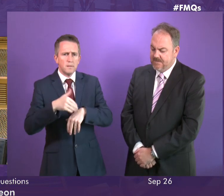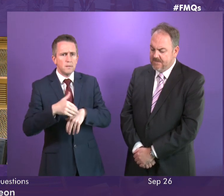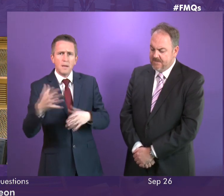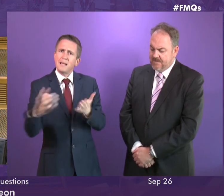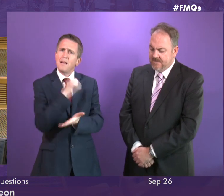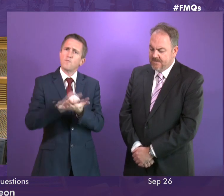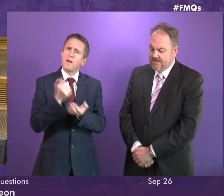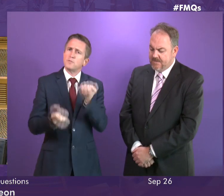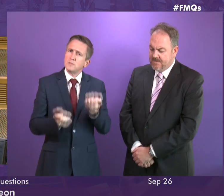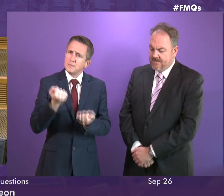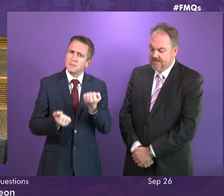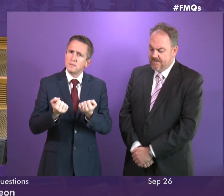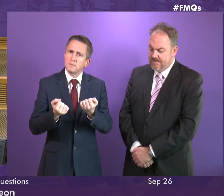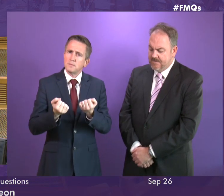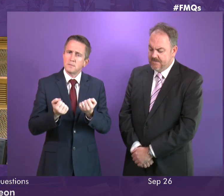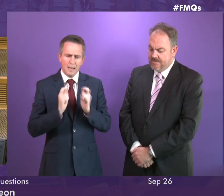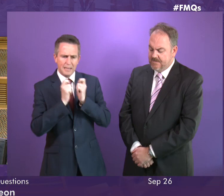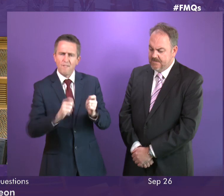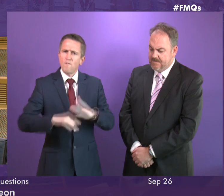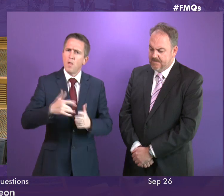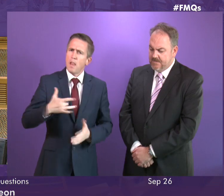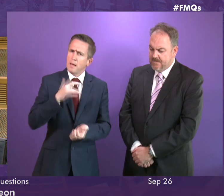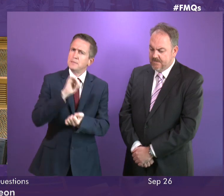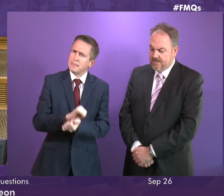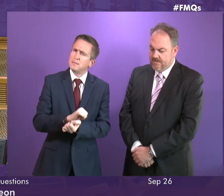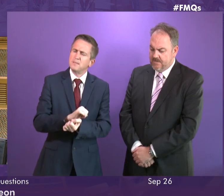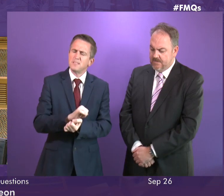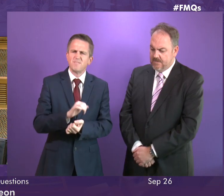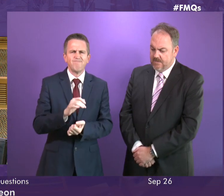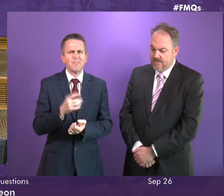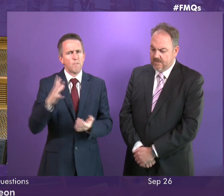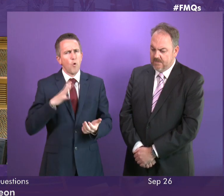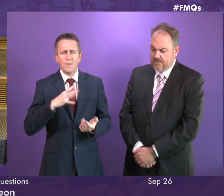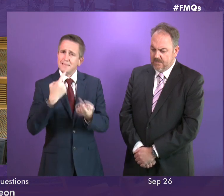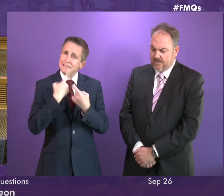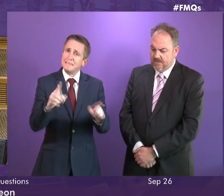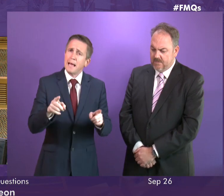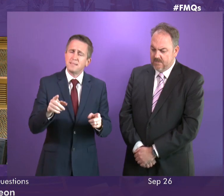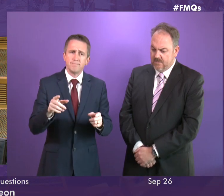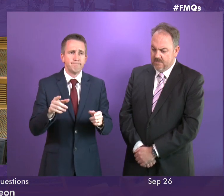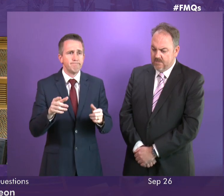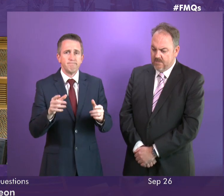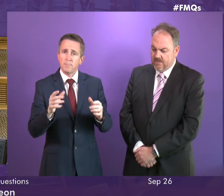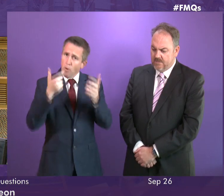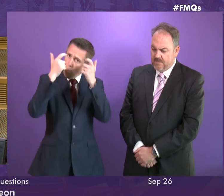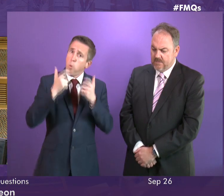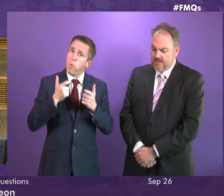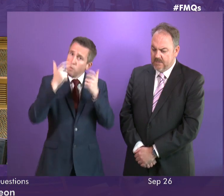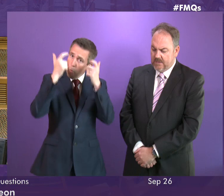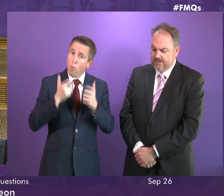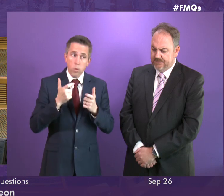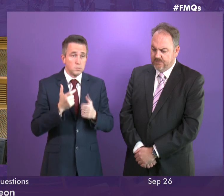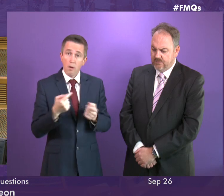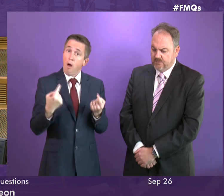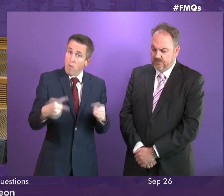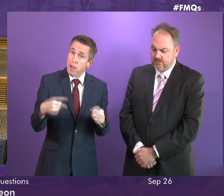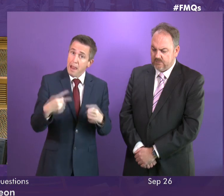As I have said previously in the chamber, there is nothing to prevent a court from imposing